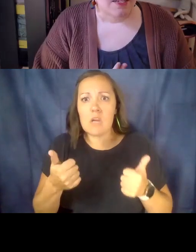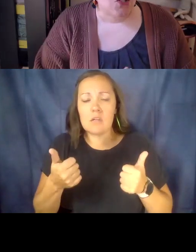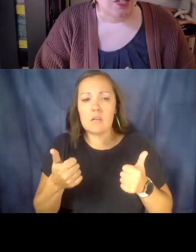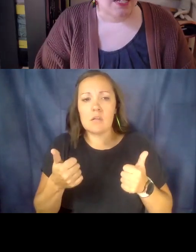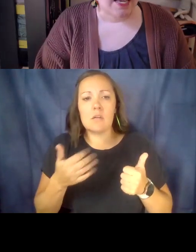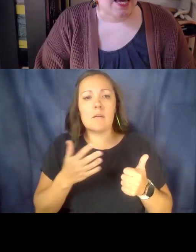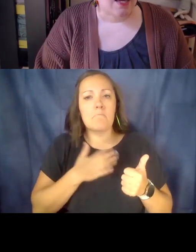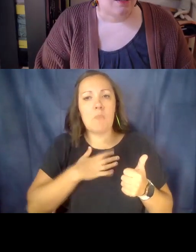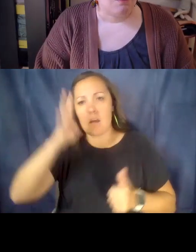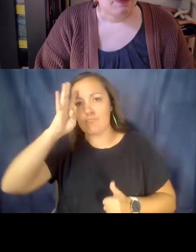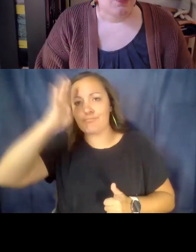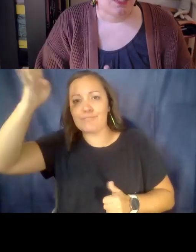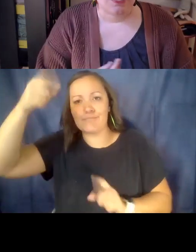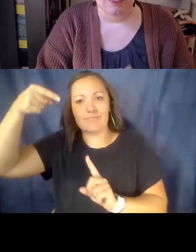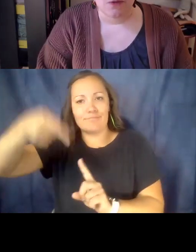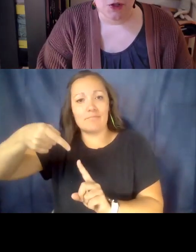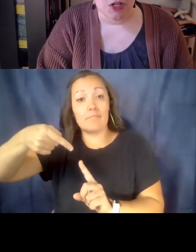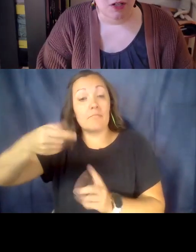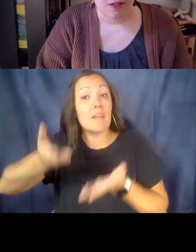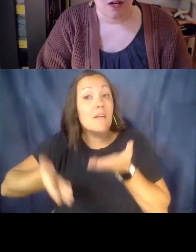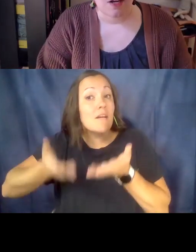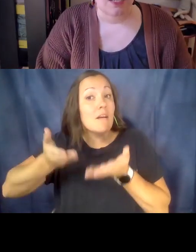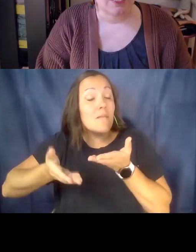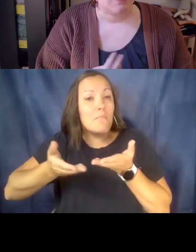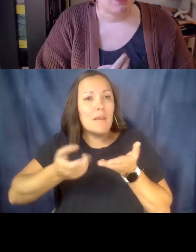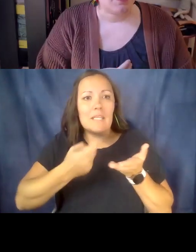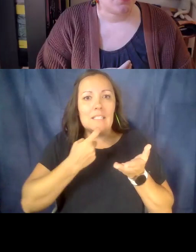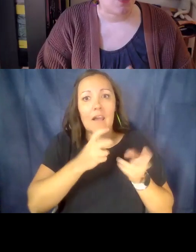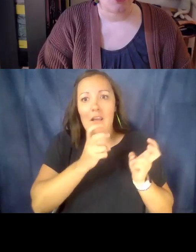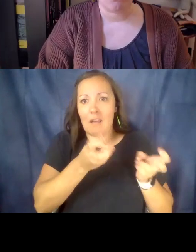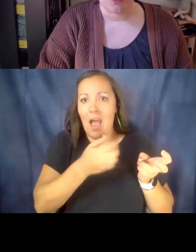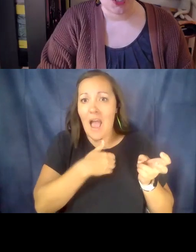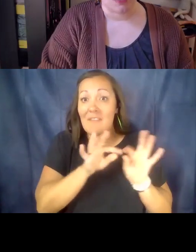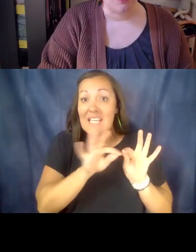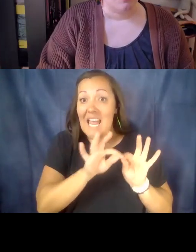is just to say maybe there is a text version of the content. Maybe there is an audio version?